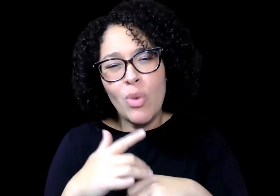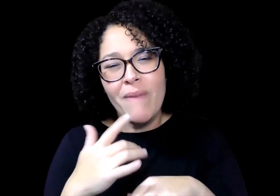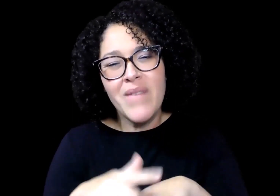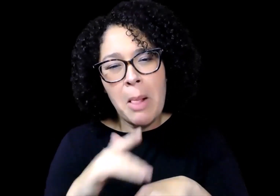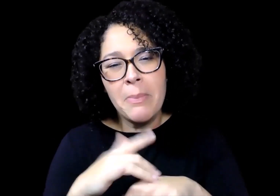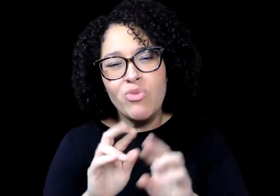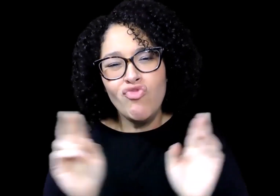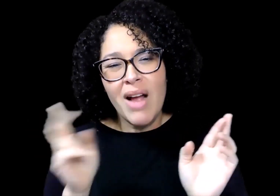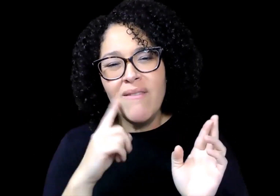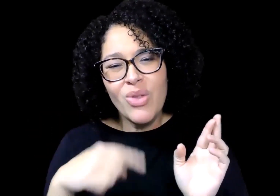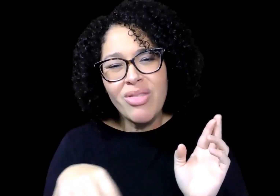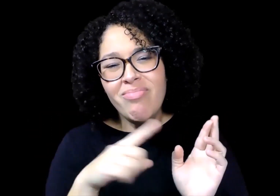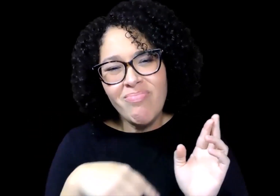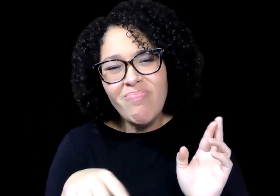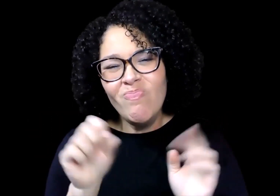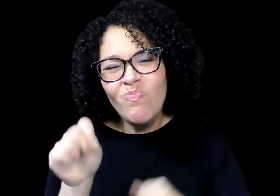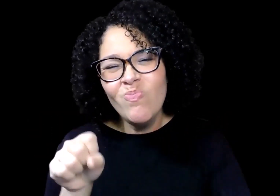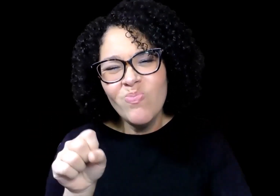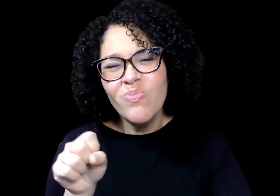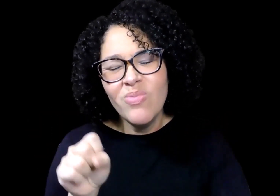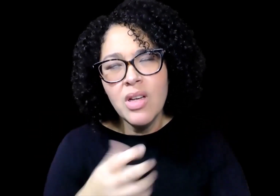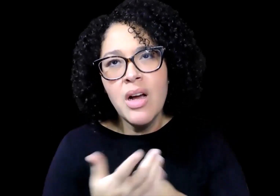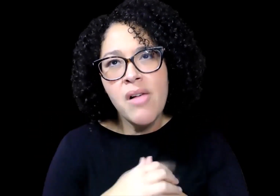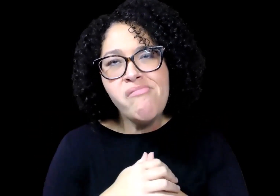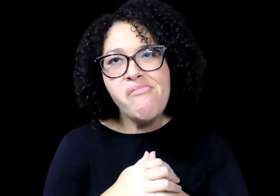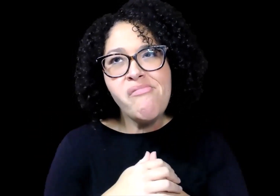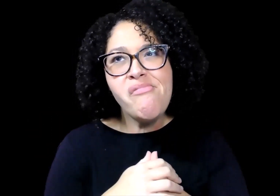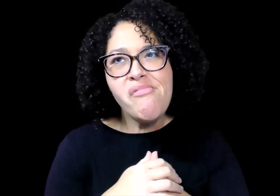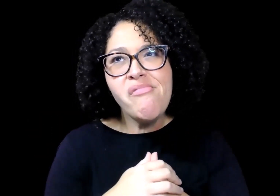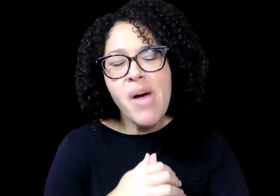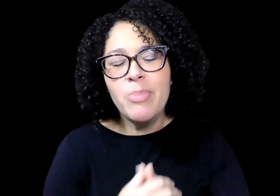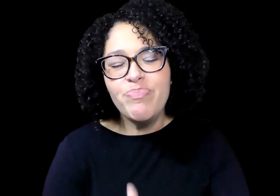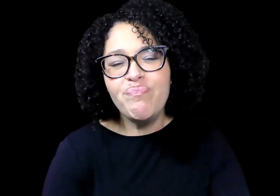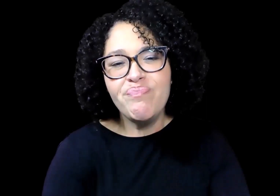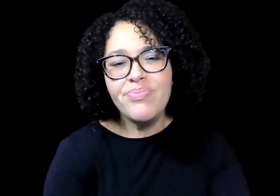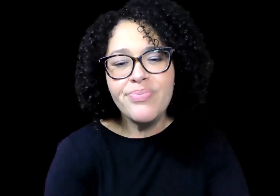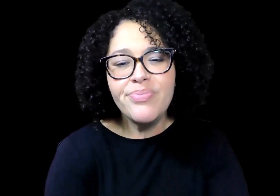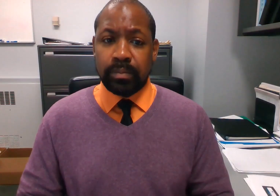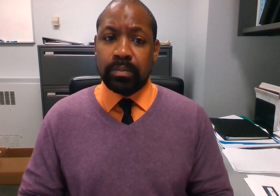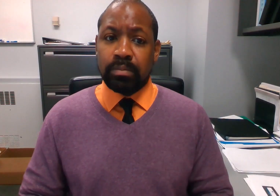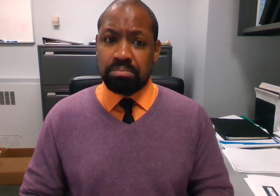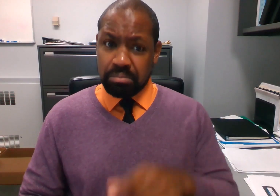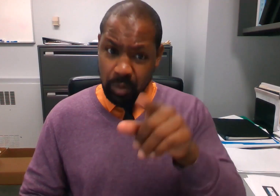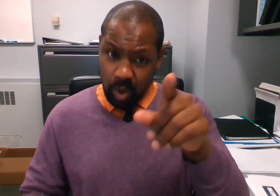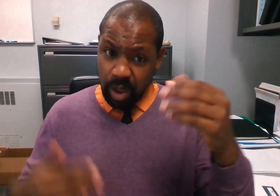make sure that you have the resources available and ready for those marginalized people